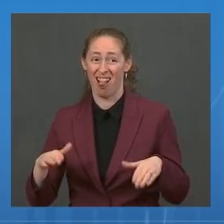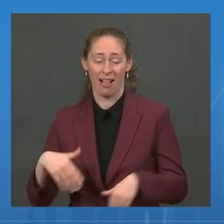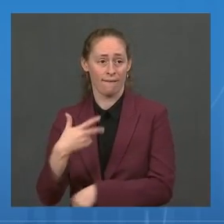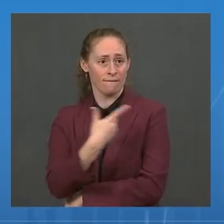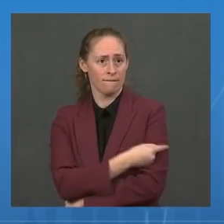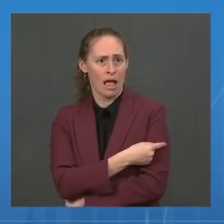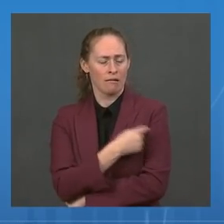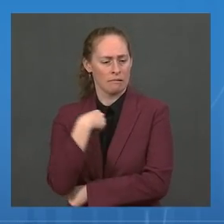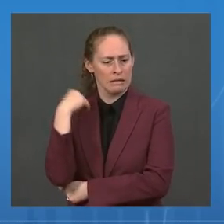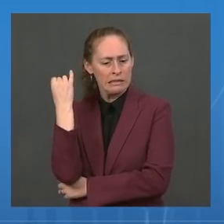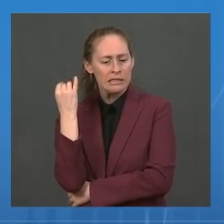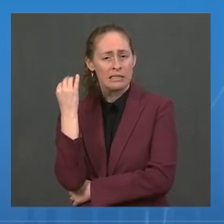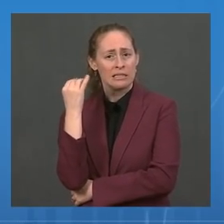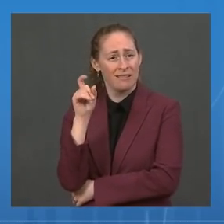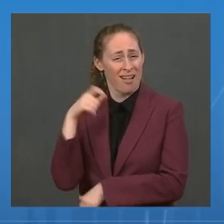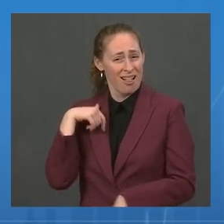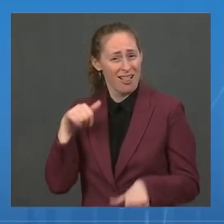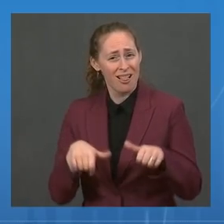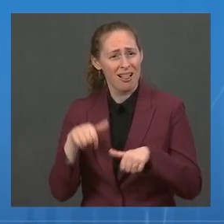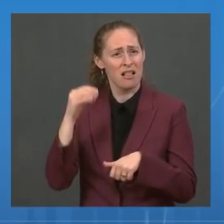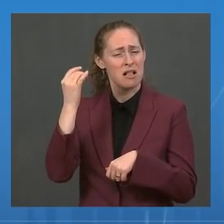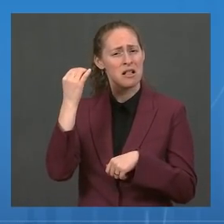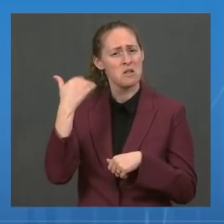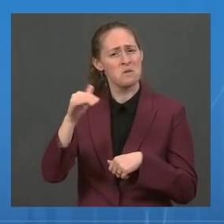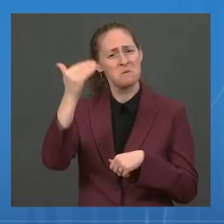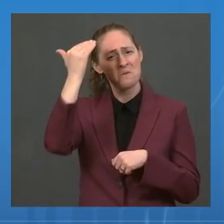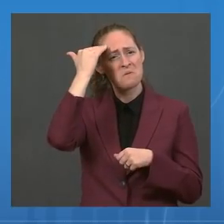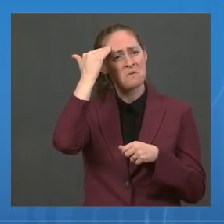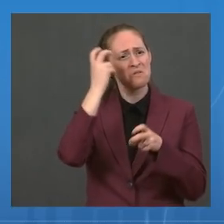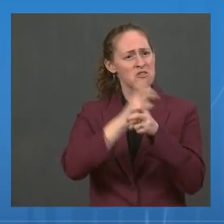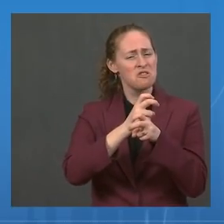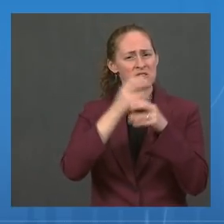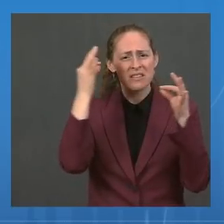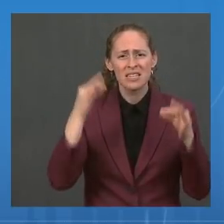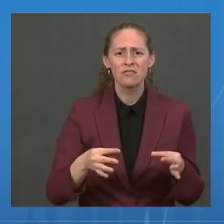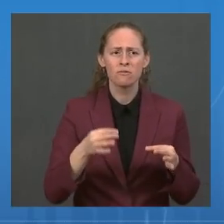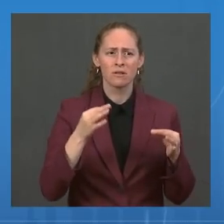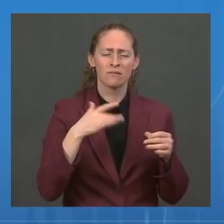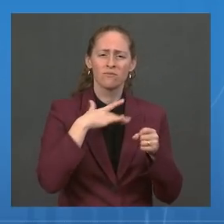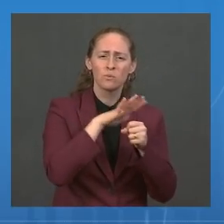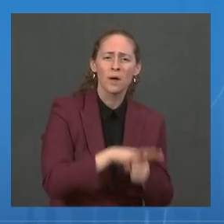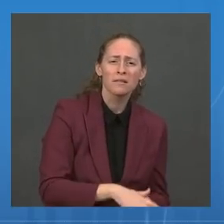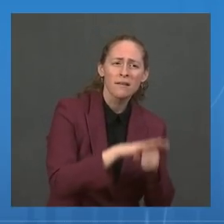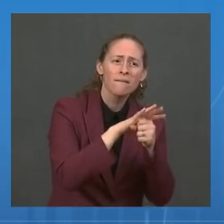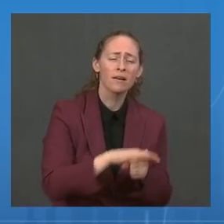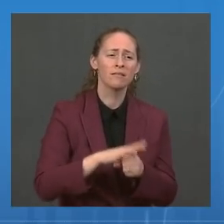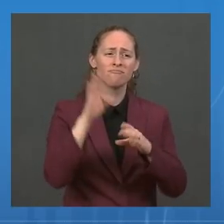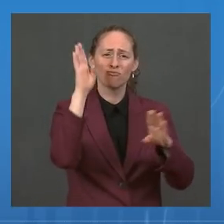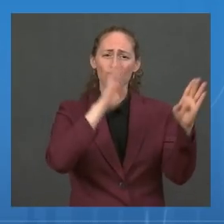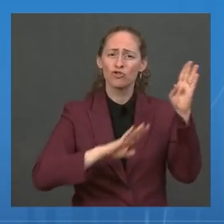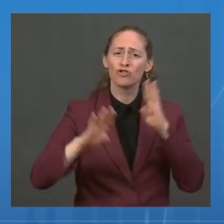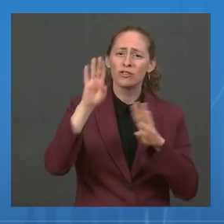I know that COVID has been a source of stress and worry for all those with children in their lives because we want them to be protected from COVID.